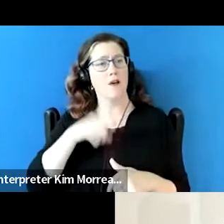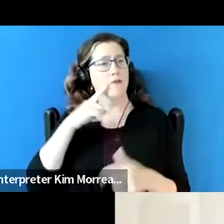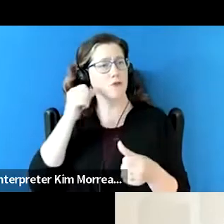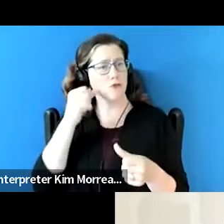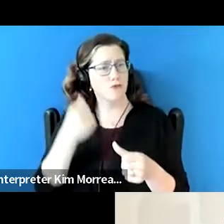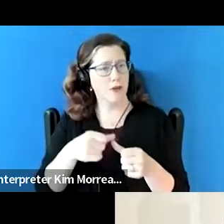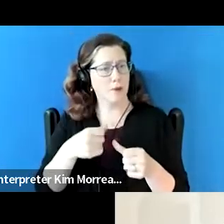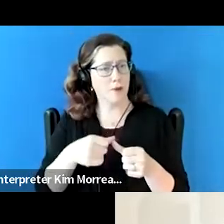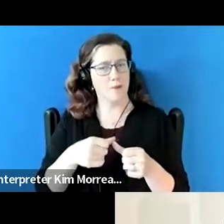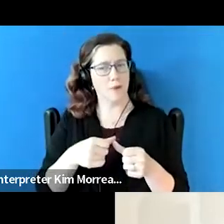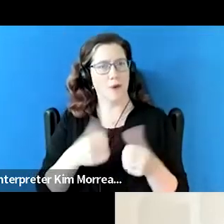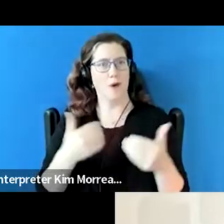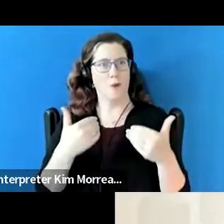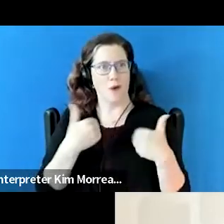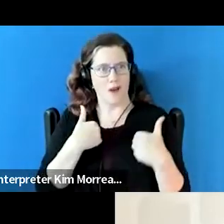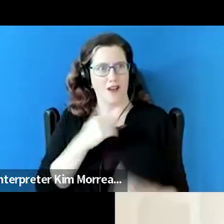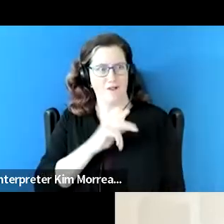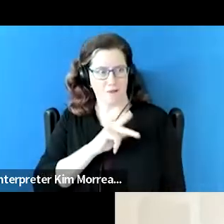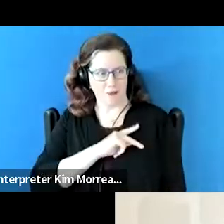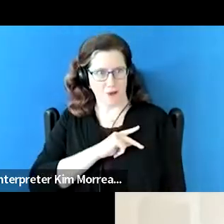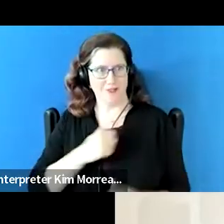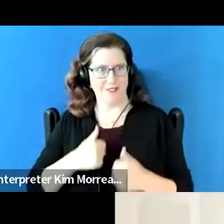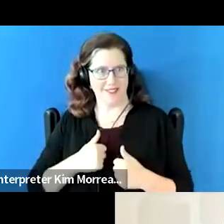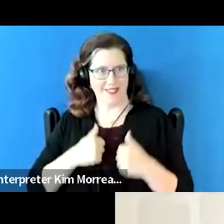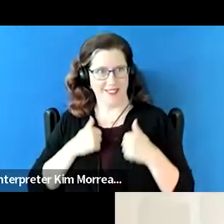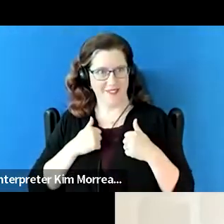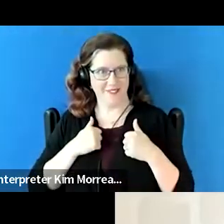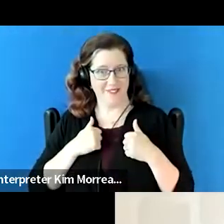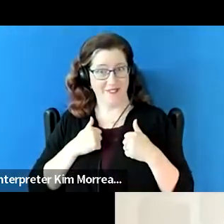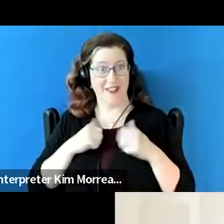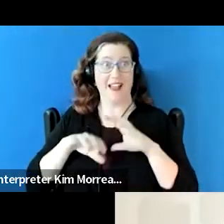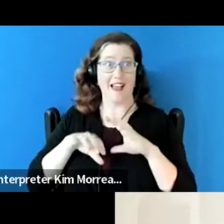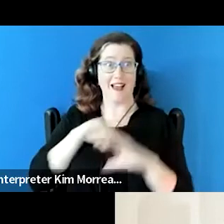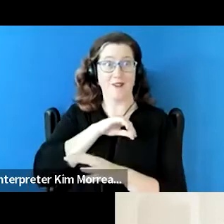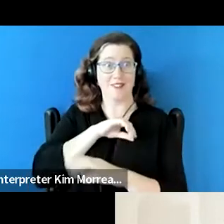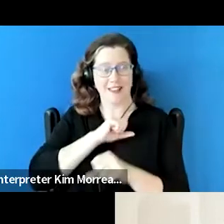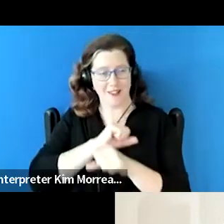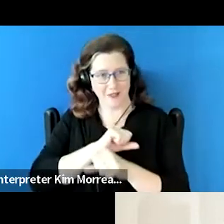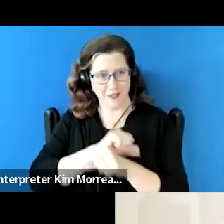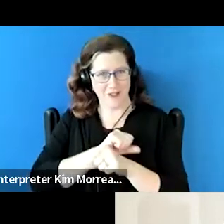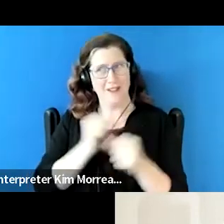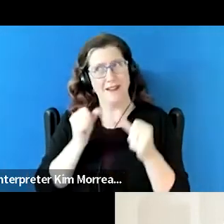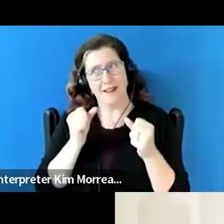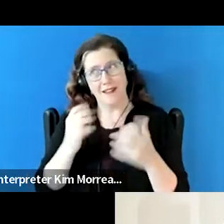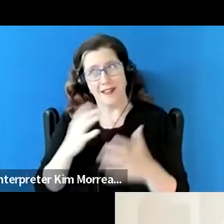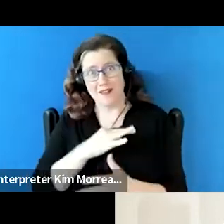a personal life and outside of our work, a lot of our staff has some personal things going on,